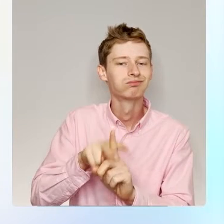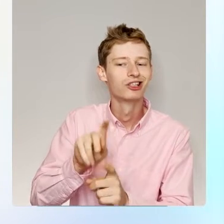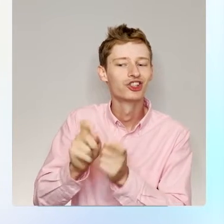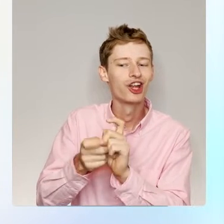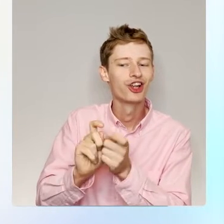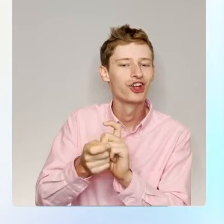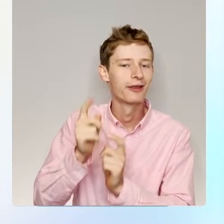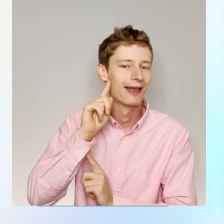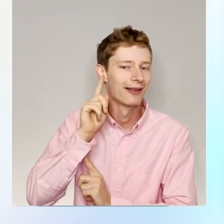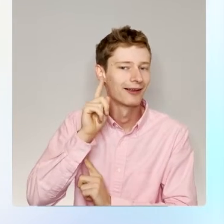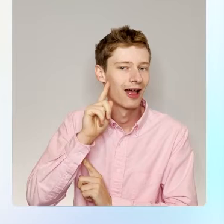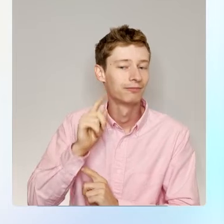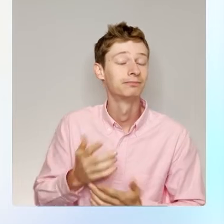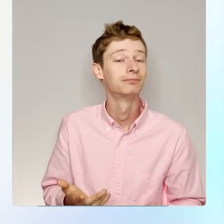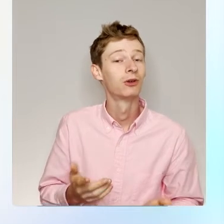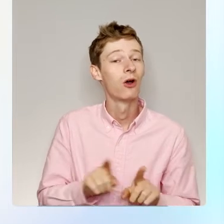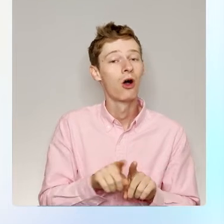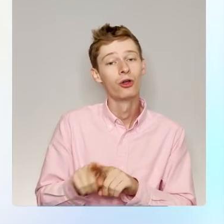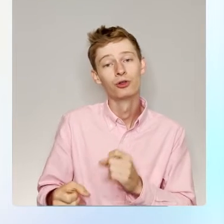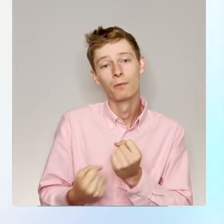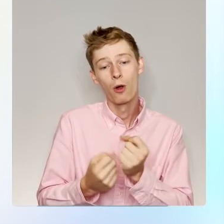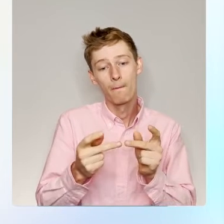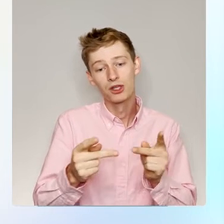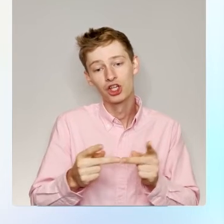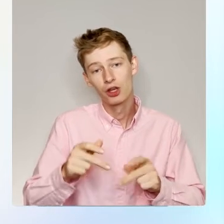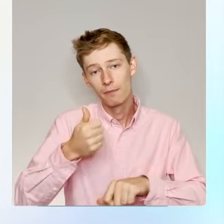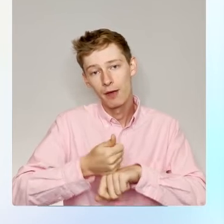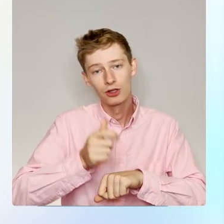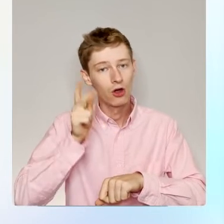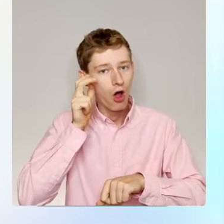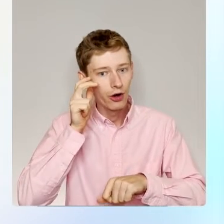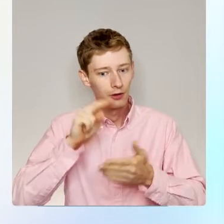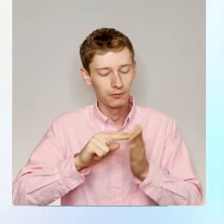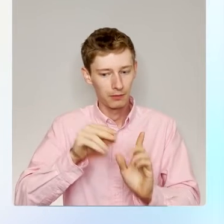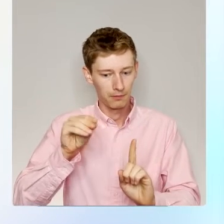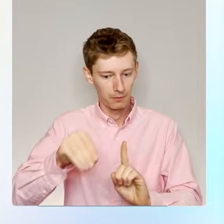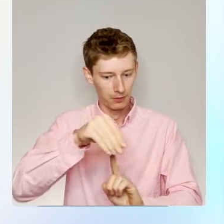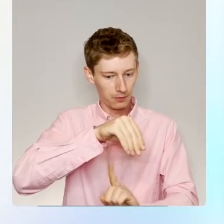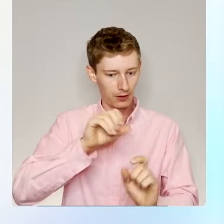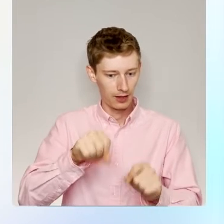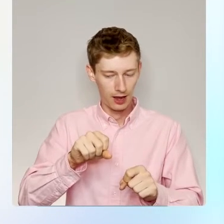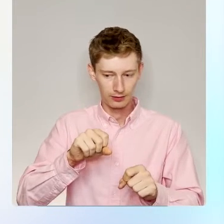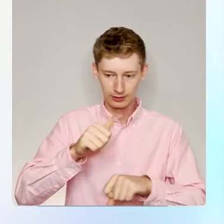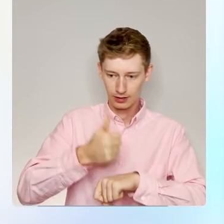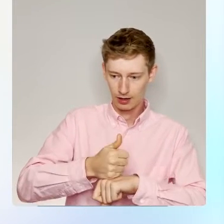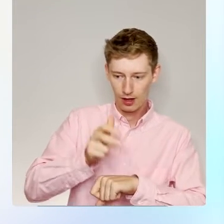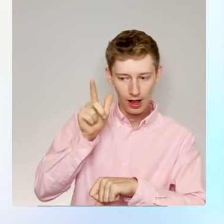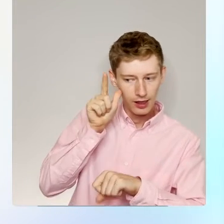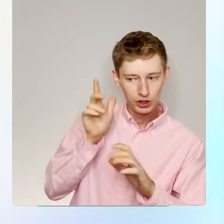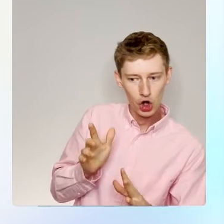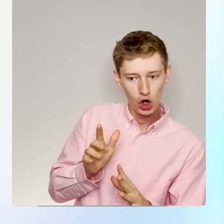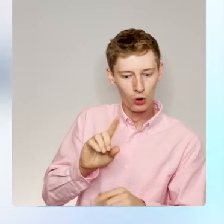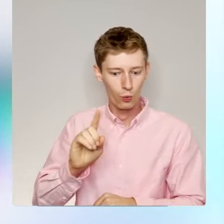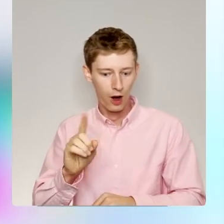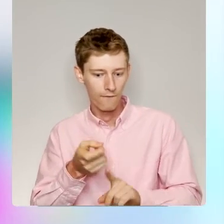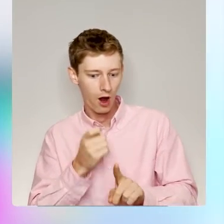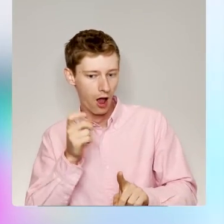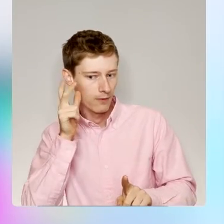opting for stereo positional audio, but ambisonics can be very powerful in VR, especially for immersive videos.